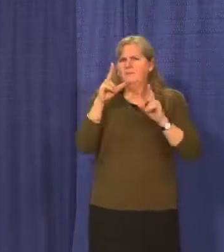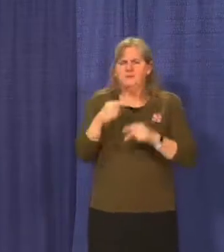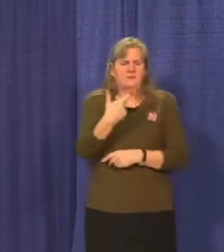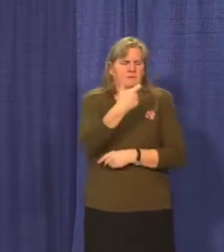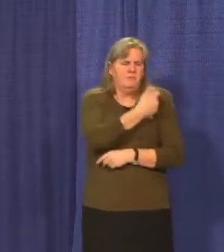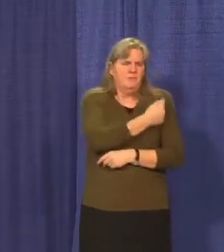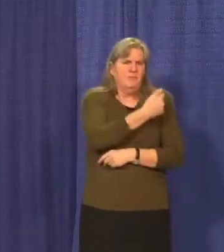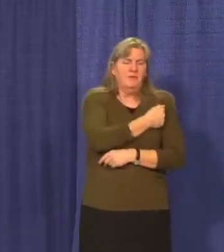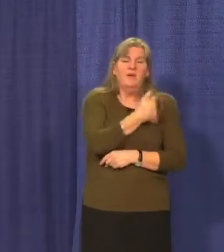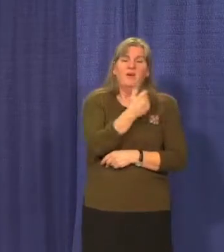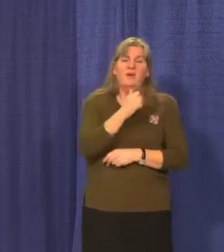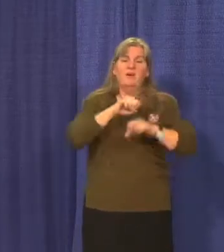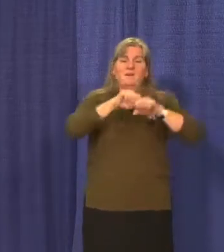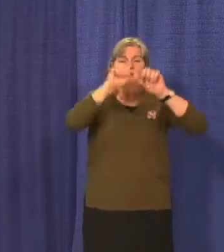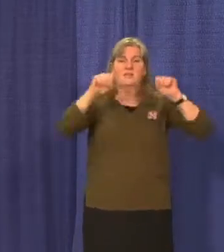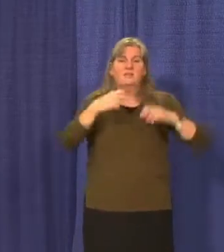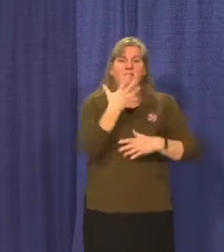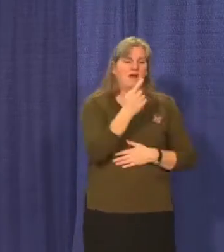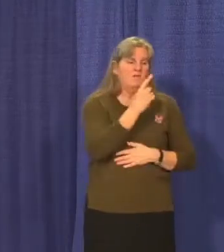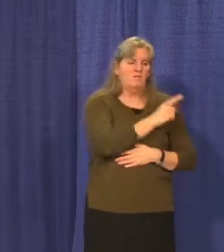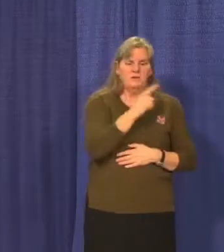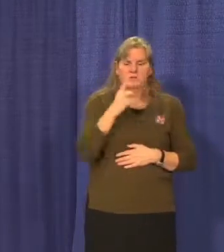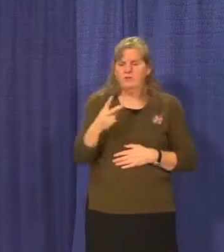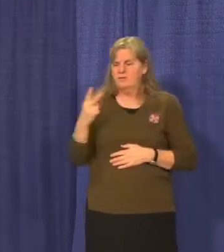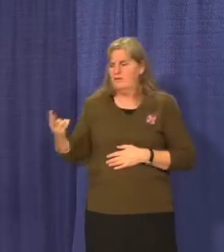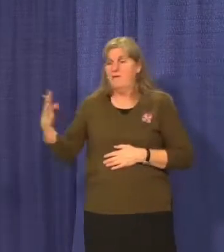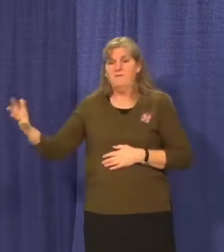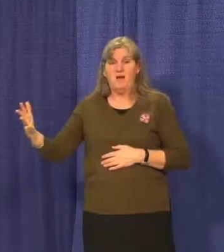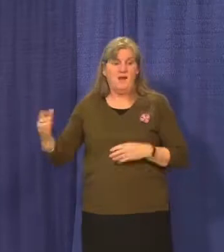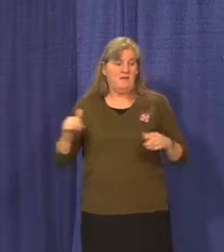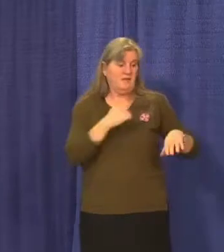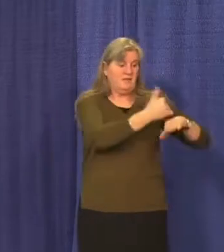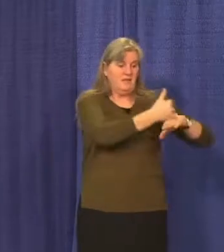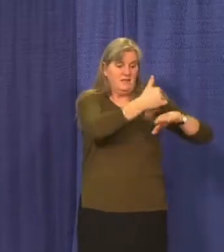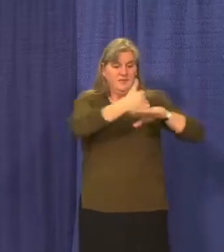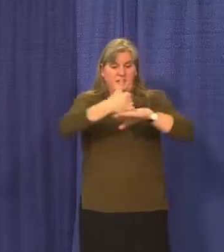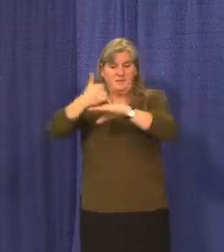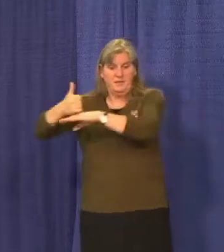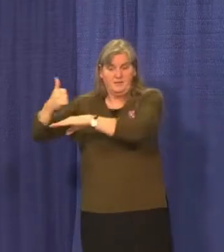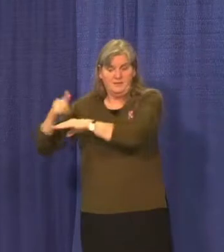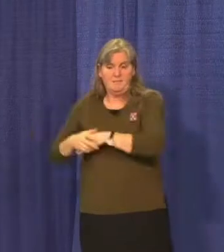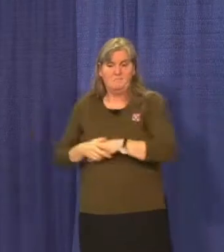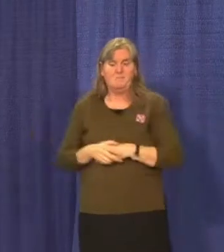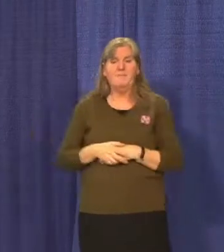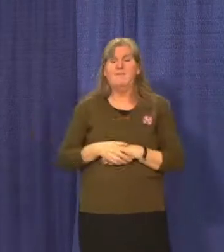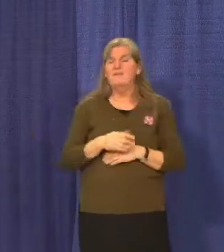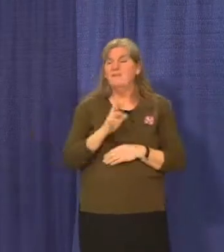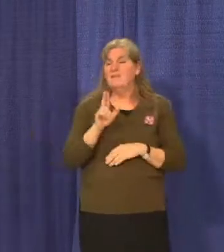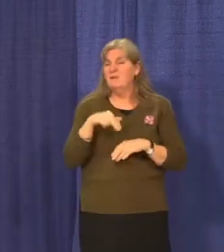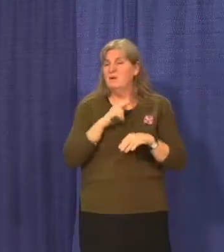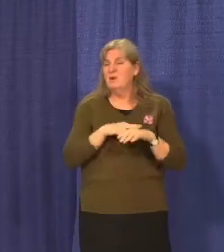vaccination. They had set up five station. And also, they had adjusted because normally people are